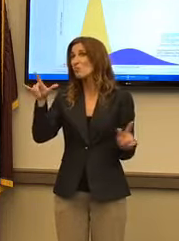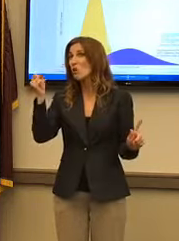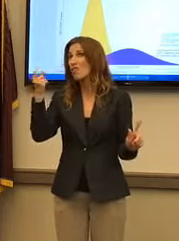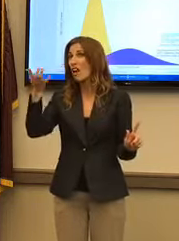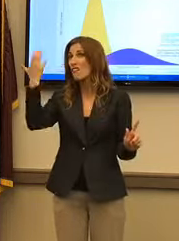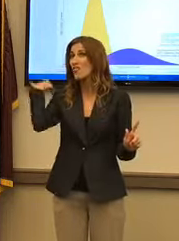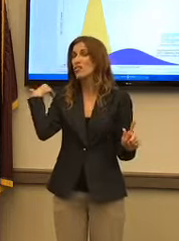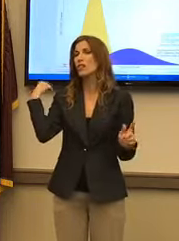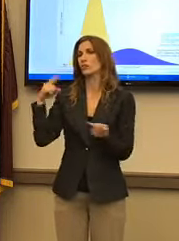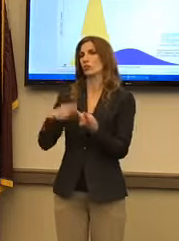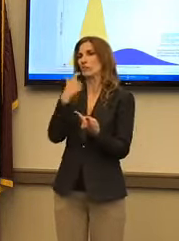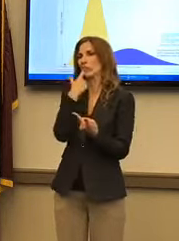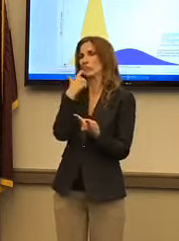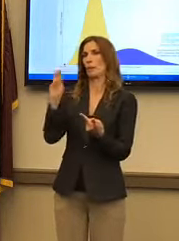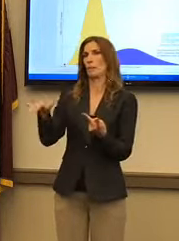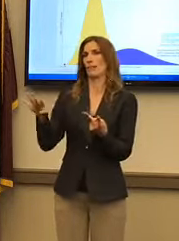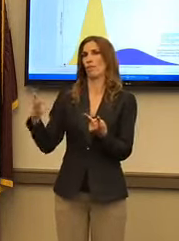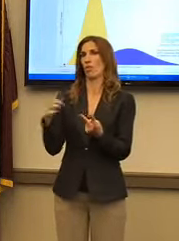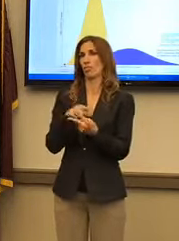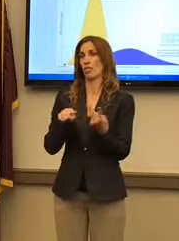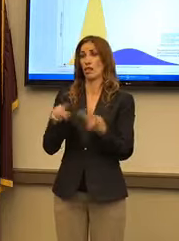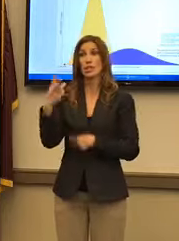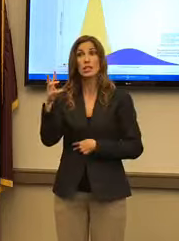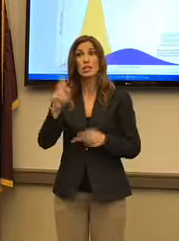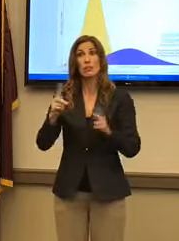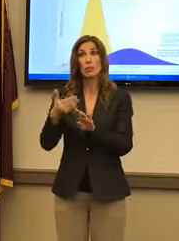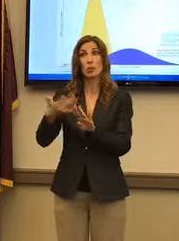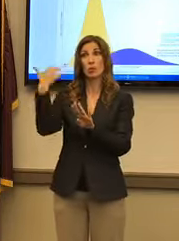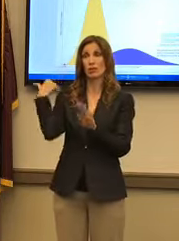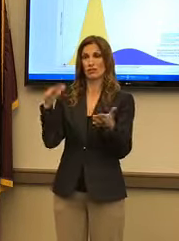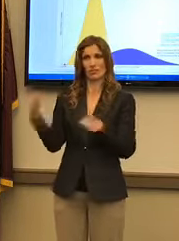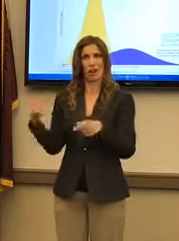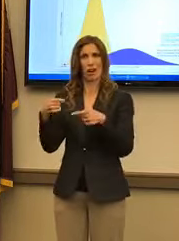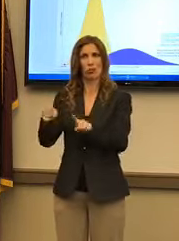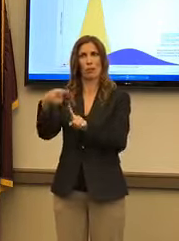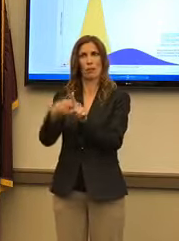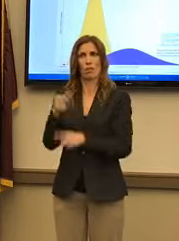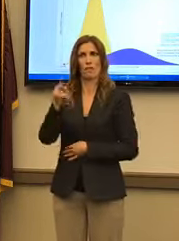the fourth in fact 16 of these deaths occurred in April so as we've talked